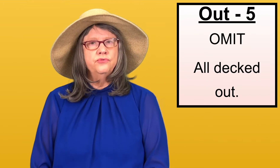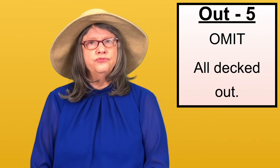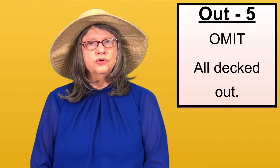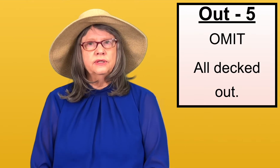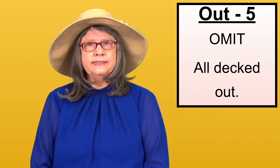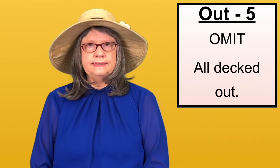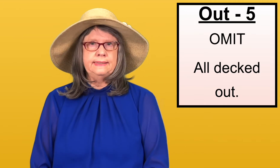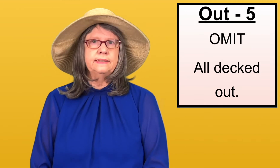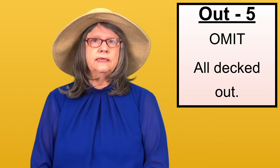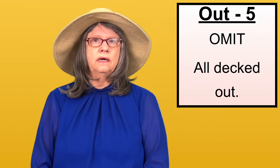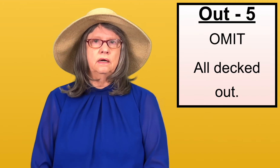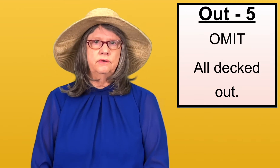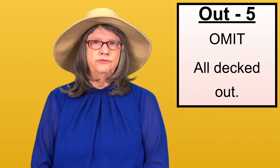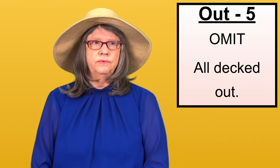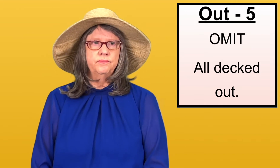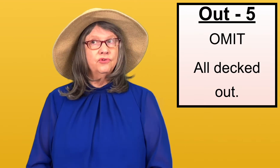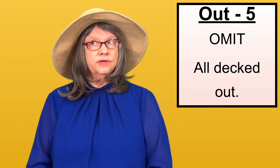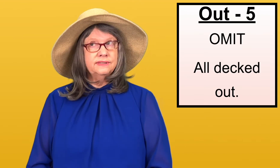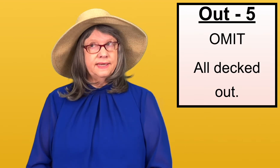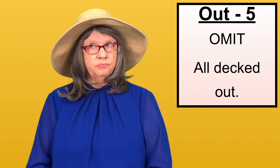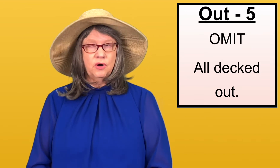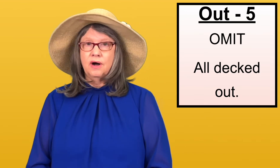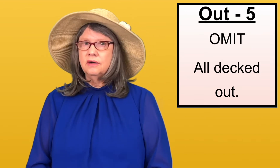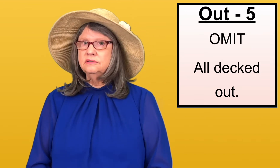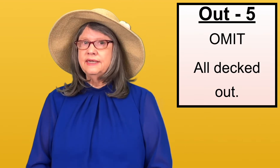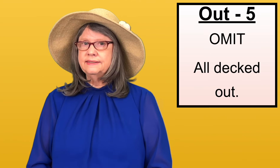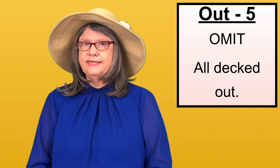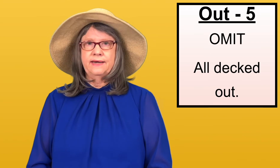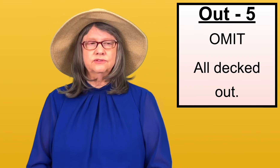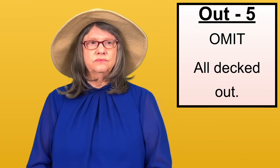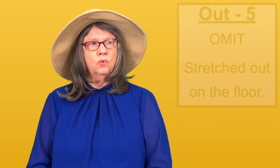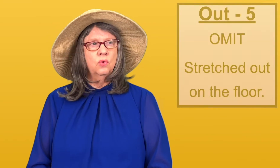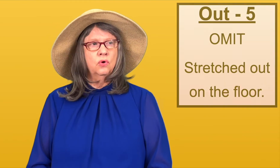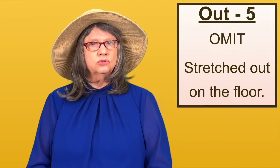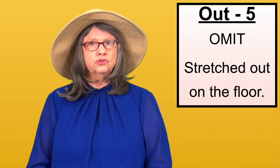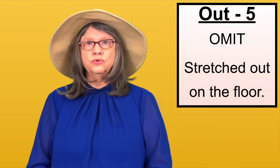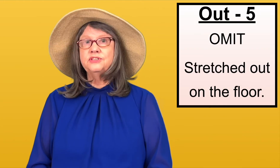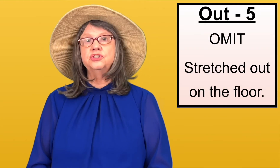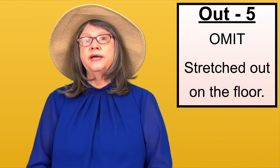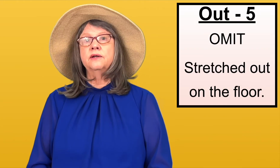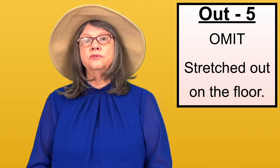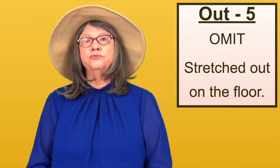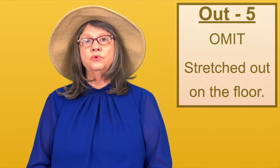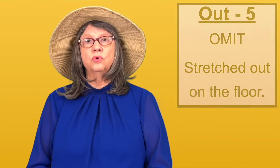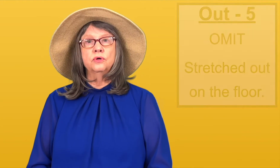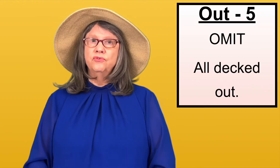full extent of". For example, all decked out. Or, stretched out on the floor.